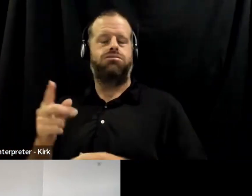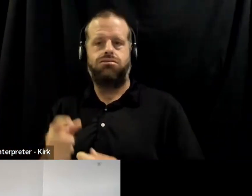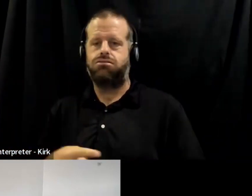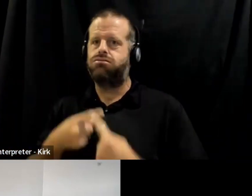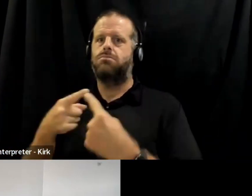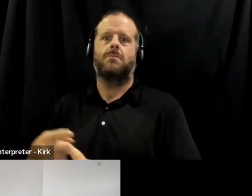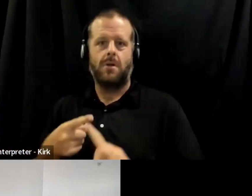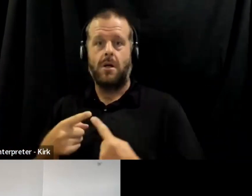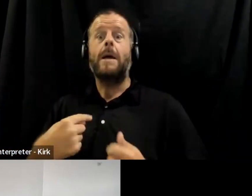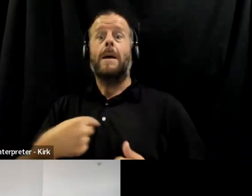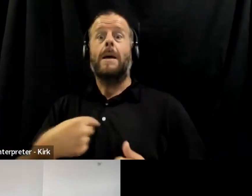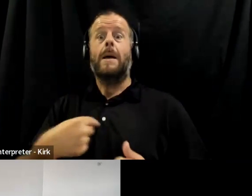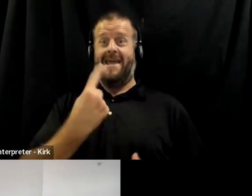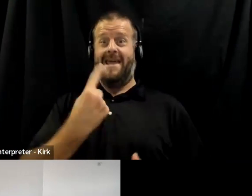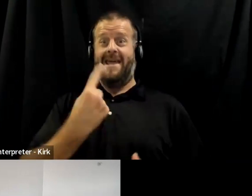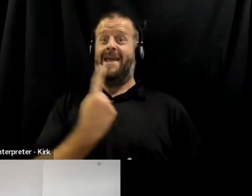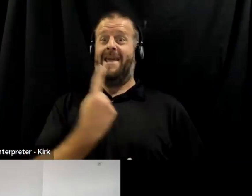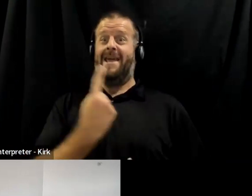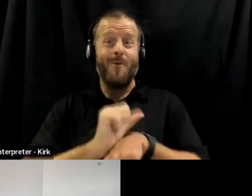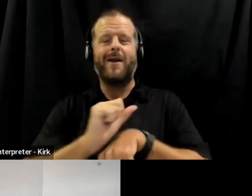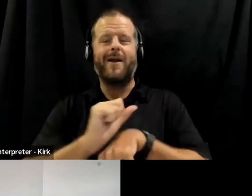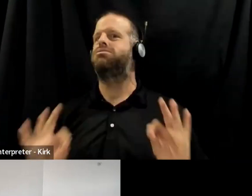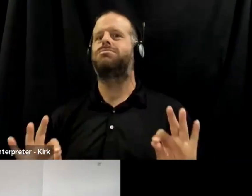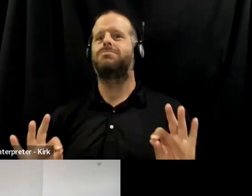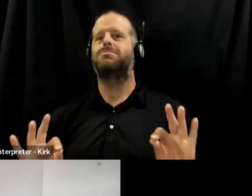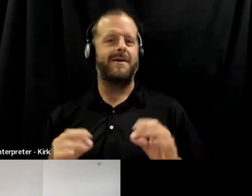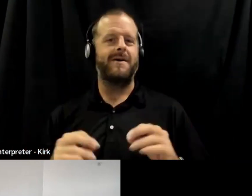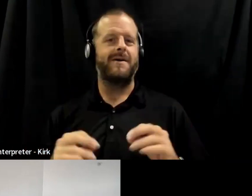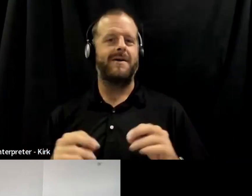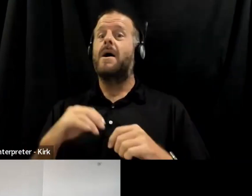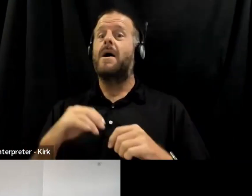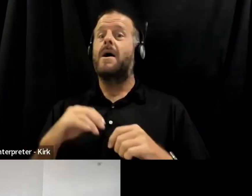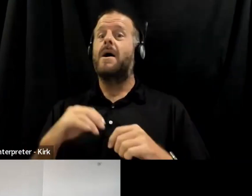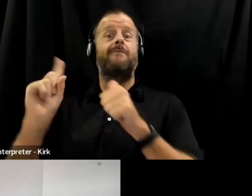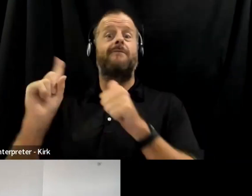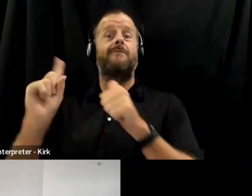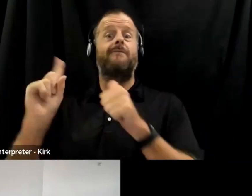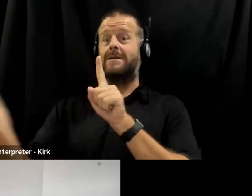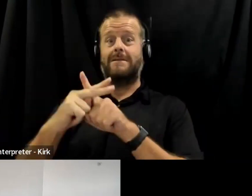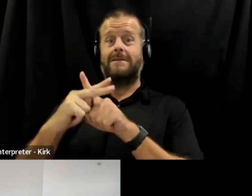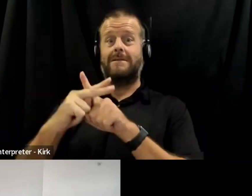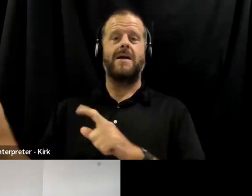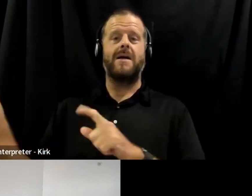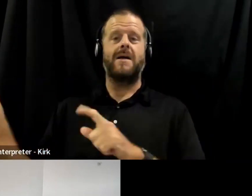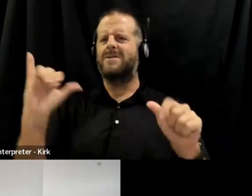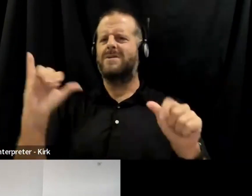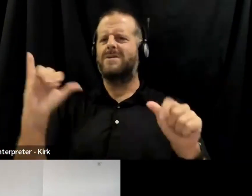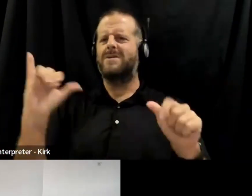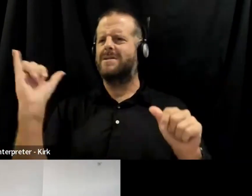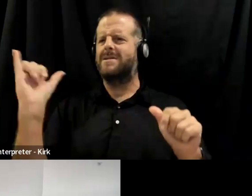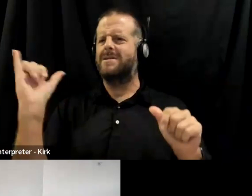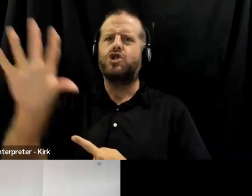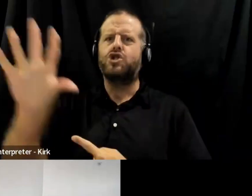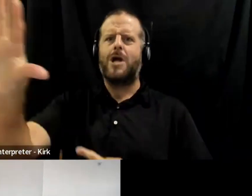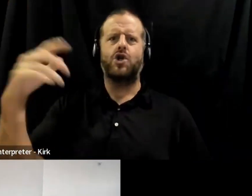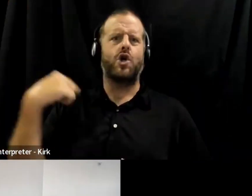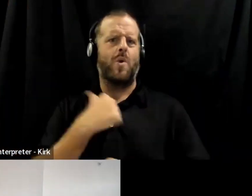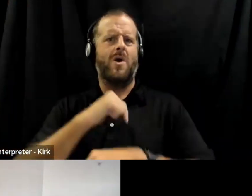I remember my first job, my first assignment was given to me. It was like a projector and we were sitting at a table and it was being shown up ahead.